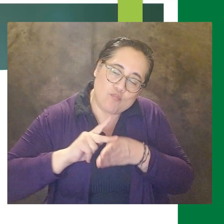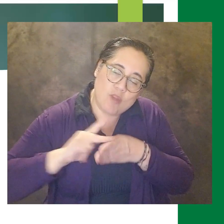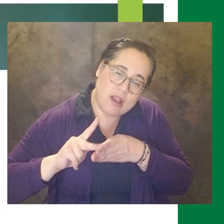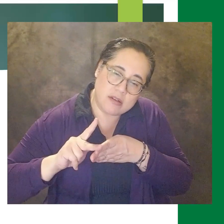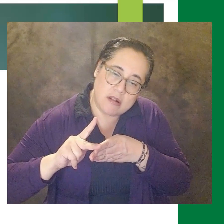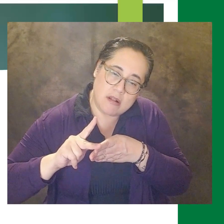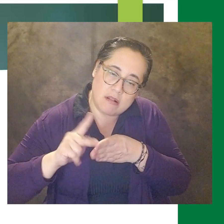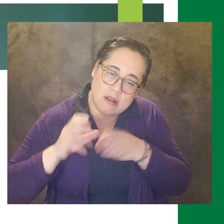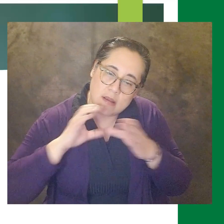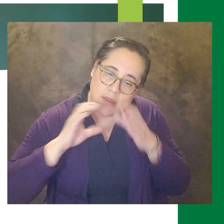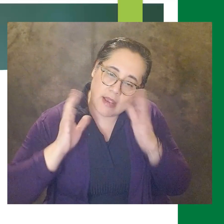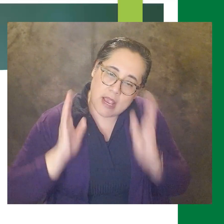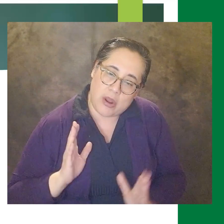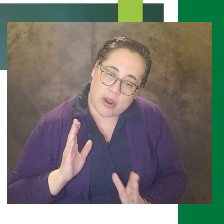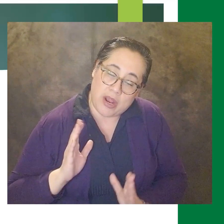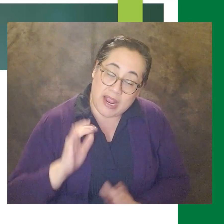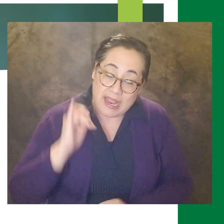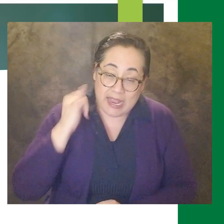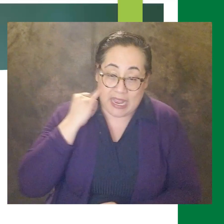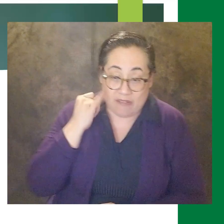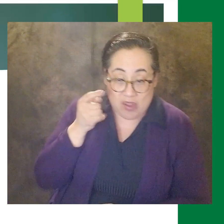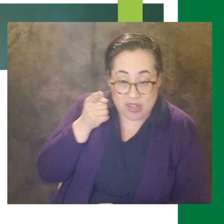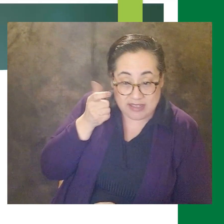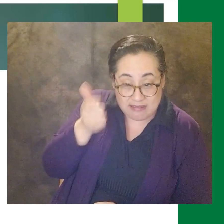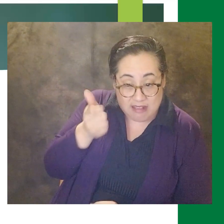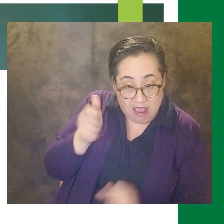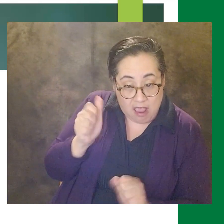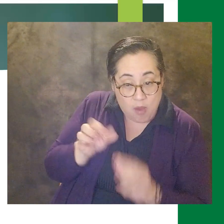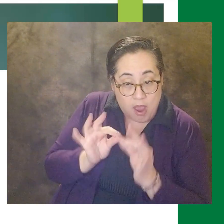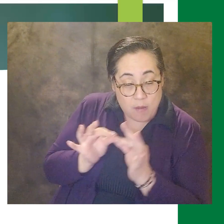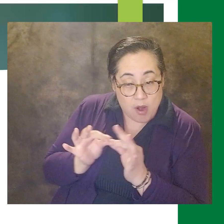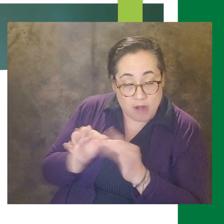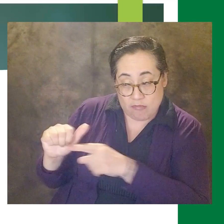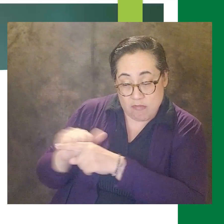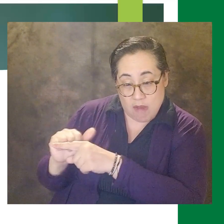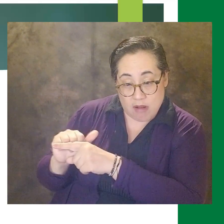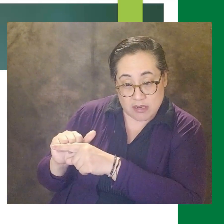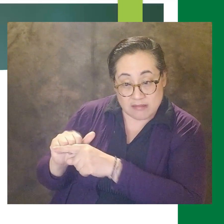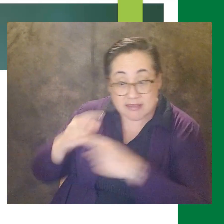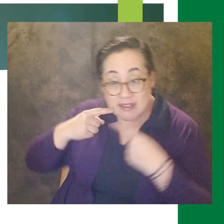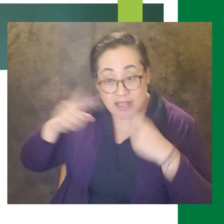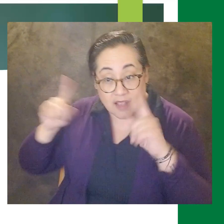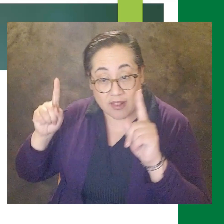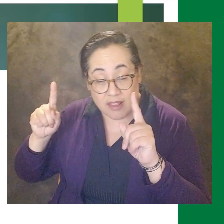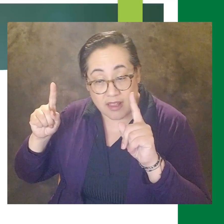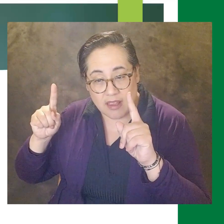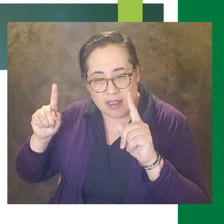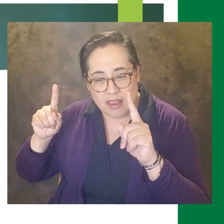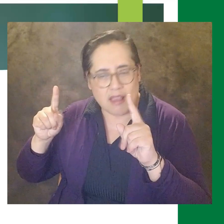If you were able to interpret the exercises successfully, even if it, albeit slowly,